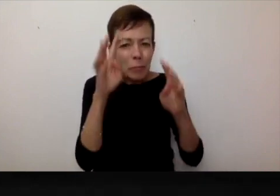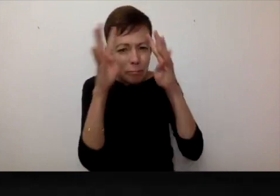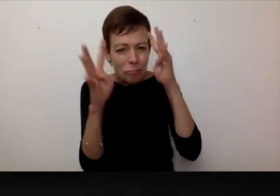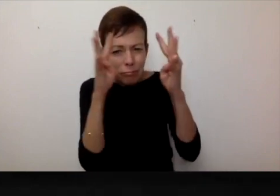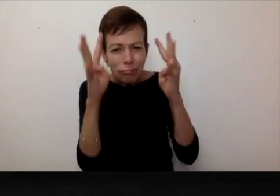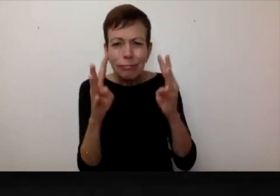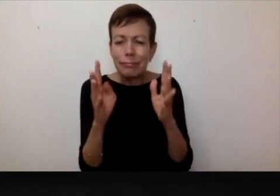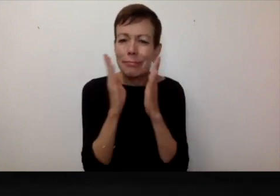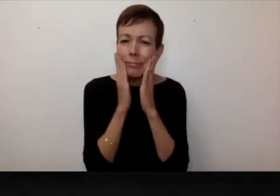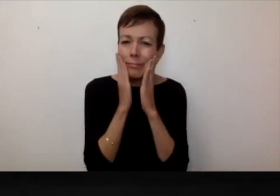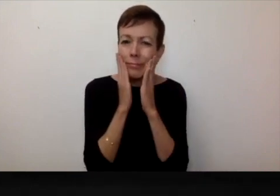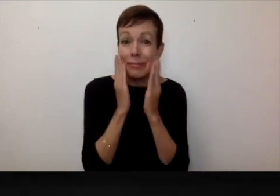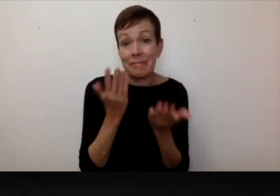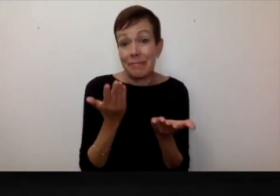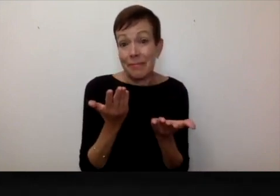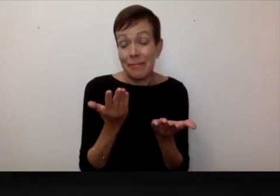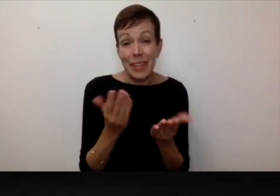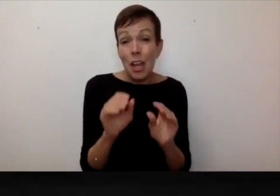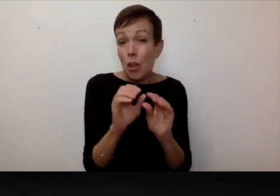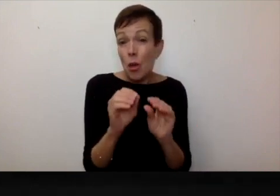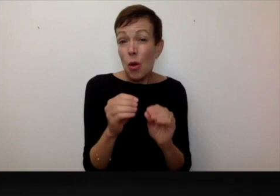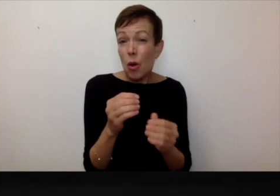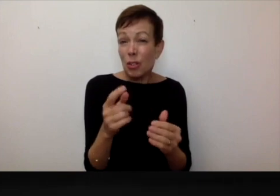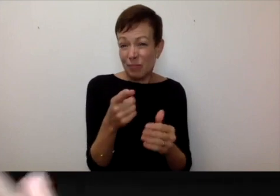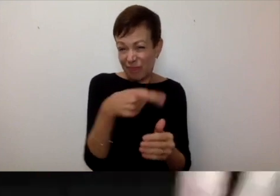artist who ever works on one project at a time there's always a